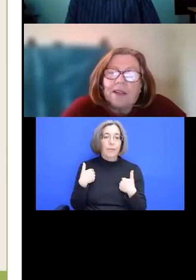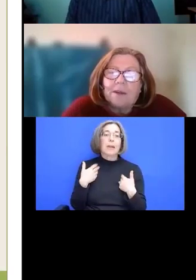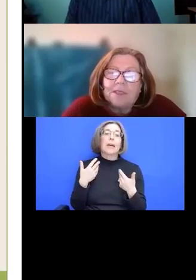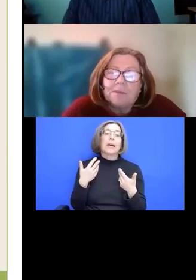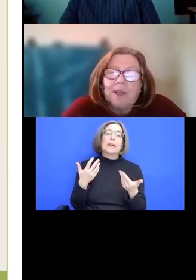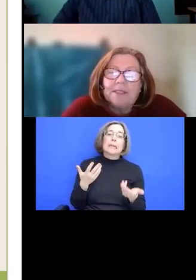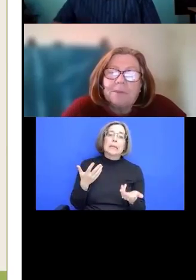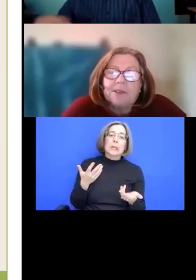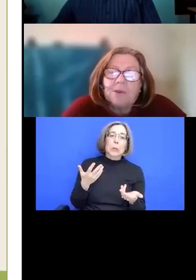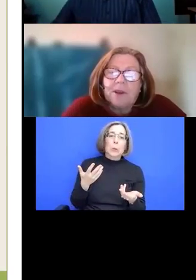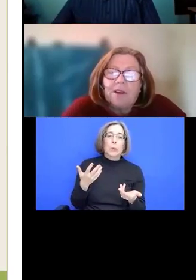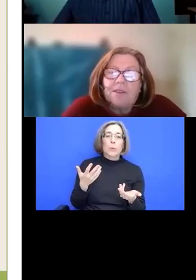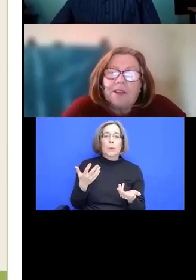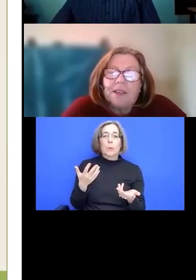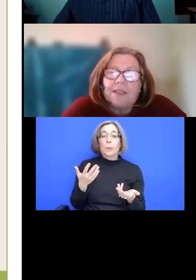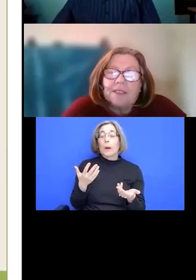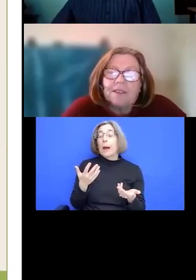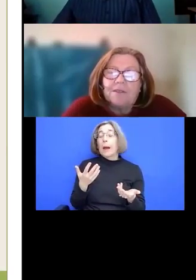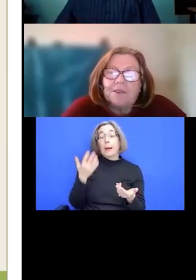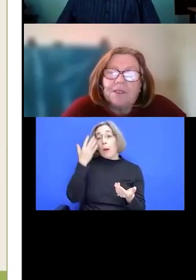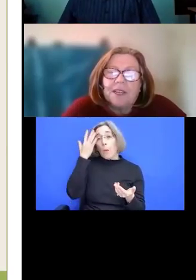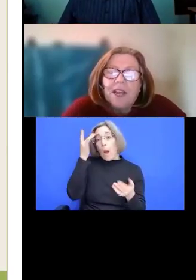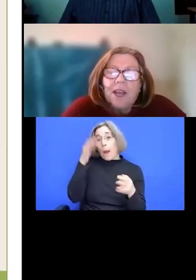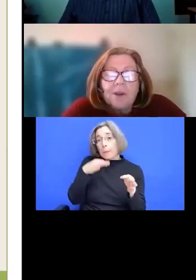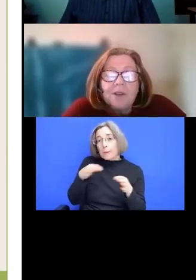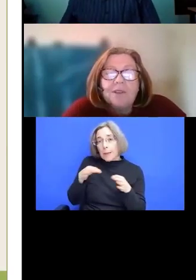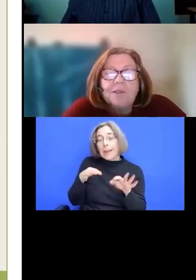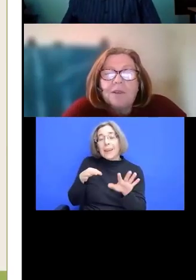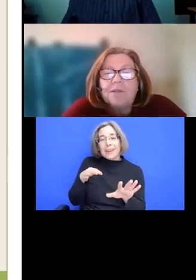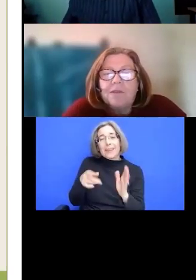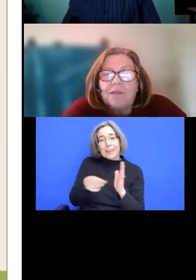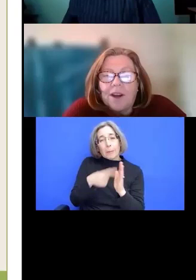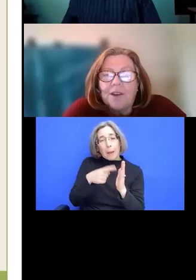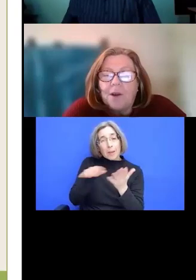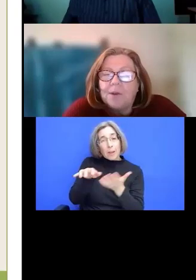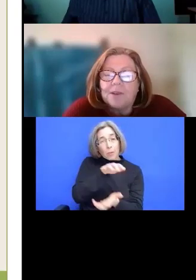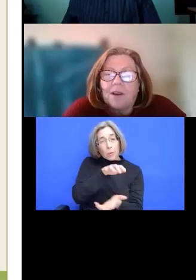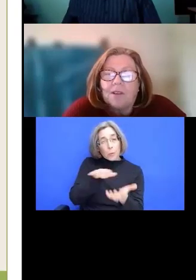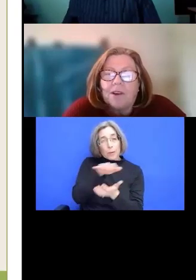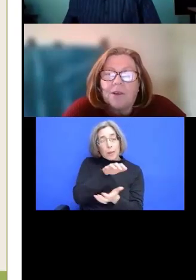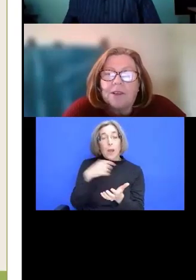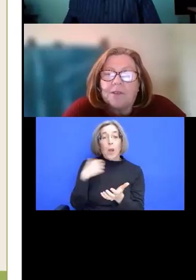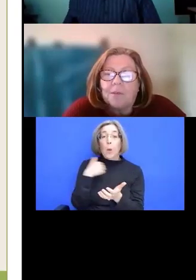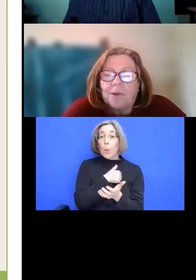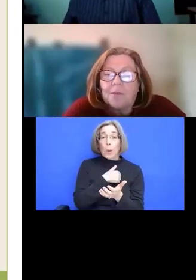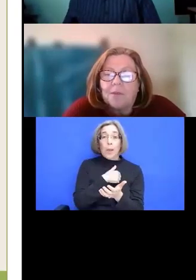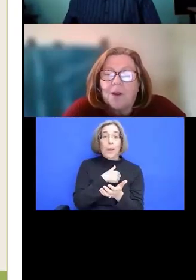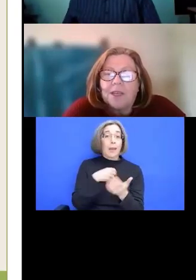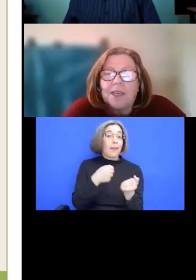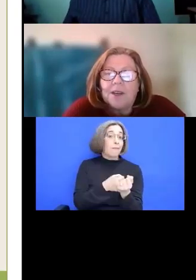I'm explaining this because quite often it gets confusing. We do fund almost all of our grants for more than one year,